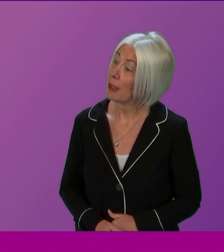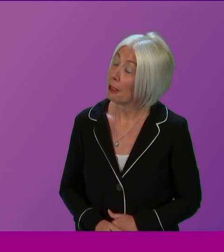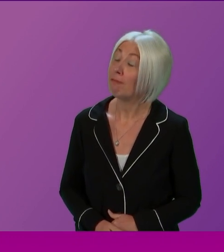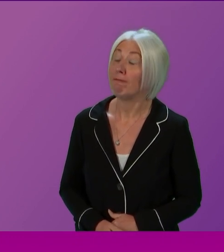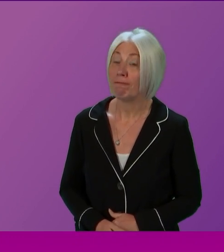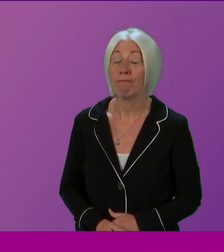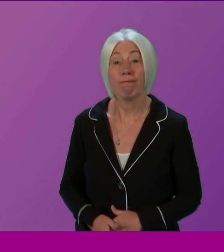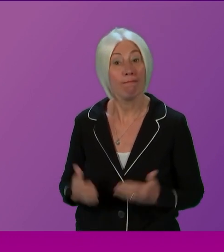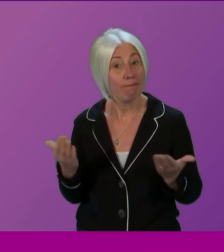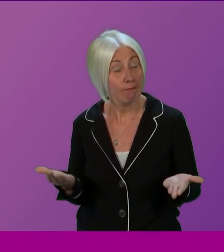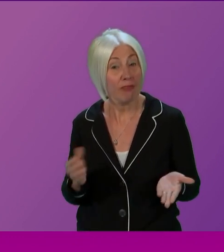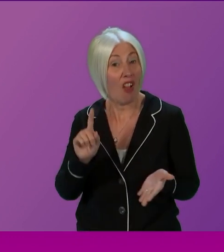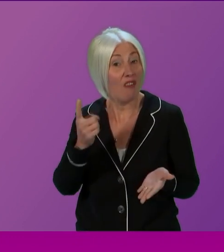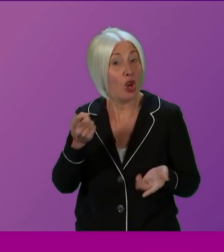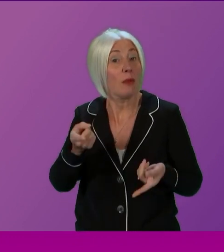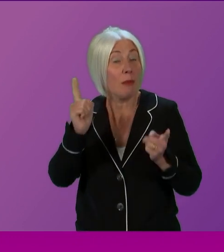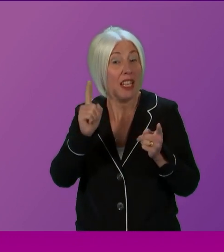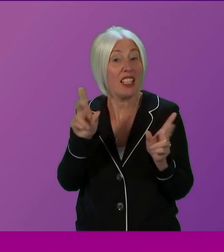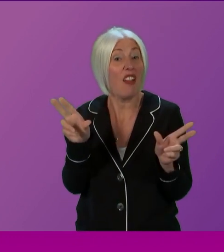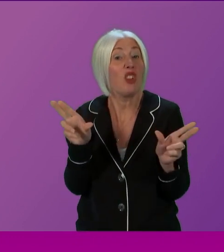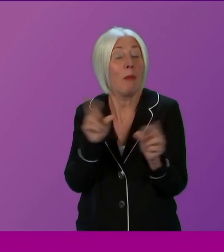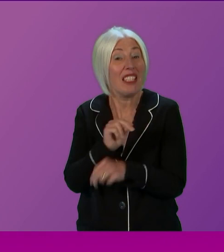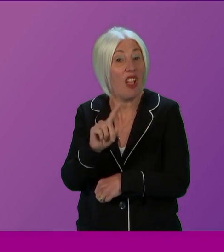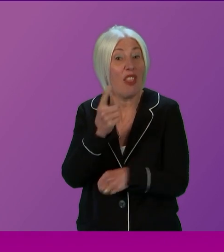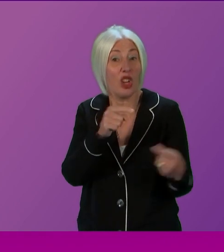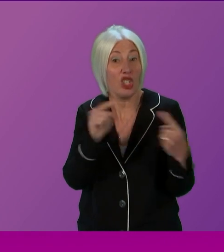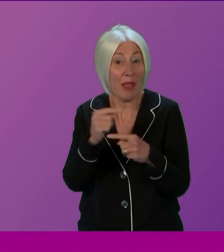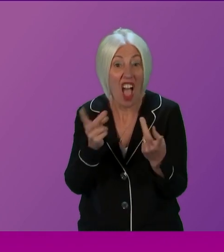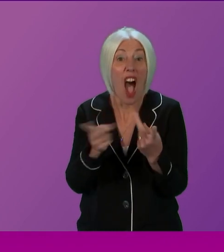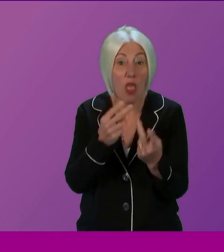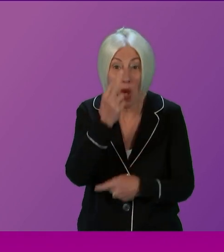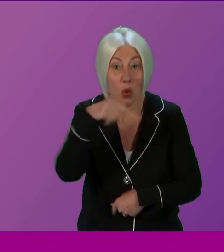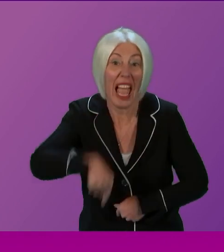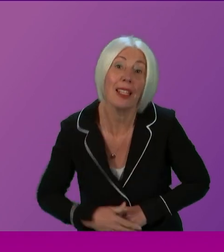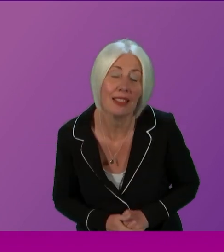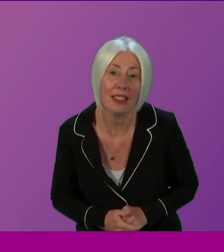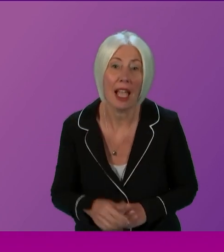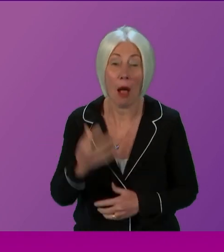If the First Minister really did miss the first television debate, there is another one tonight. I am really worried that 30 minutes will